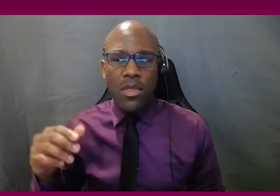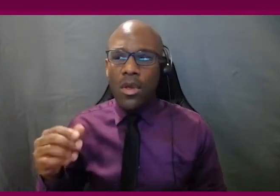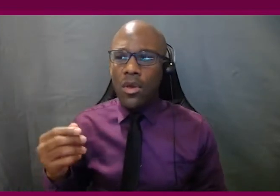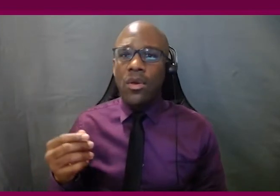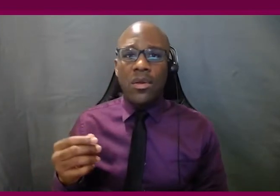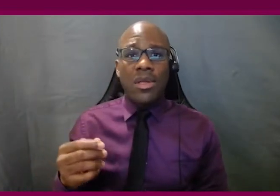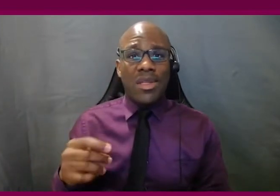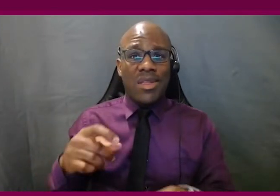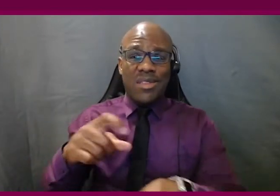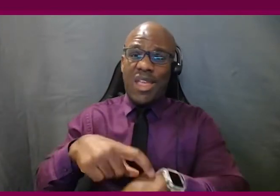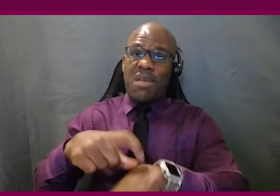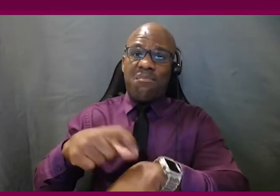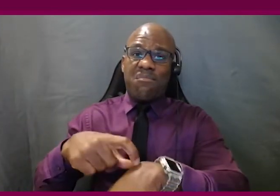it and find community.